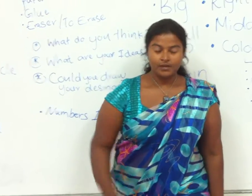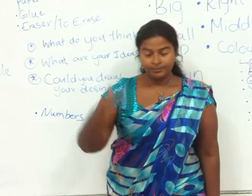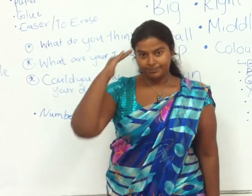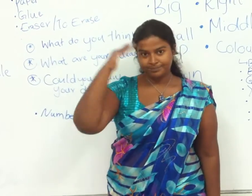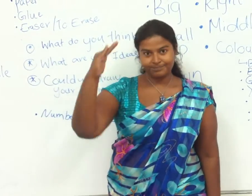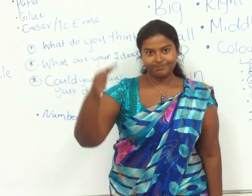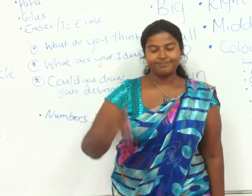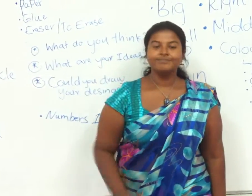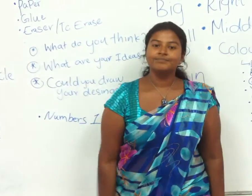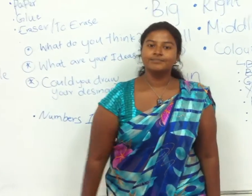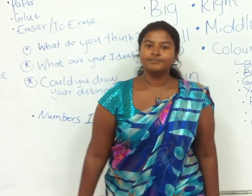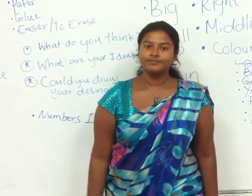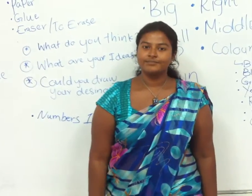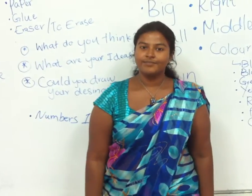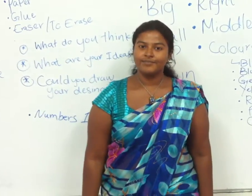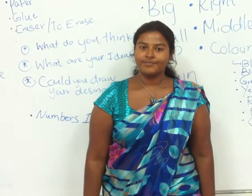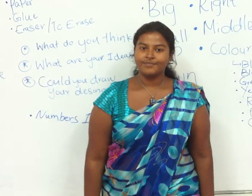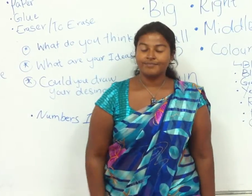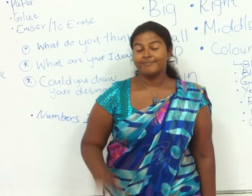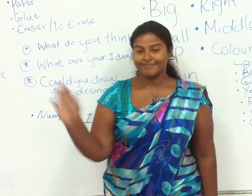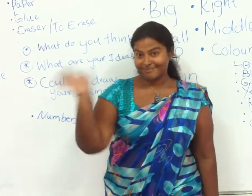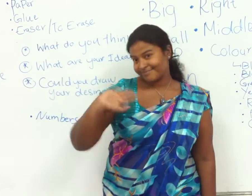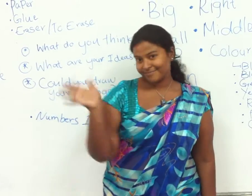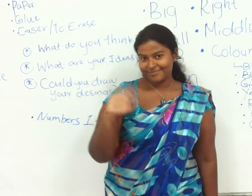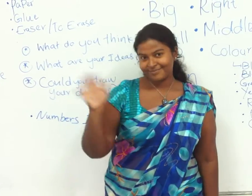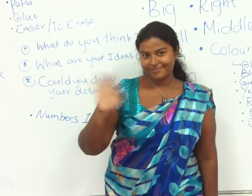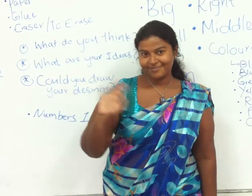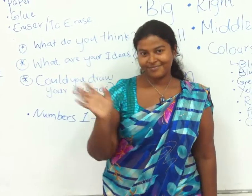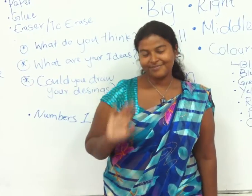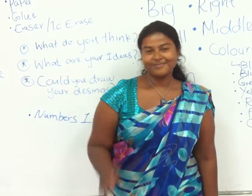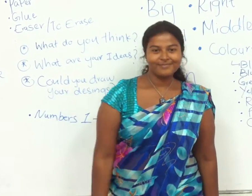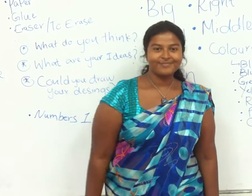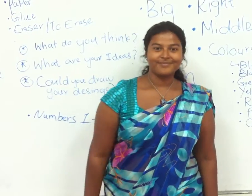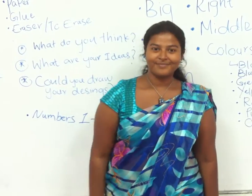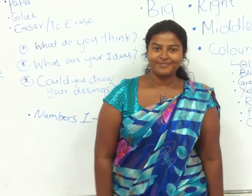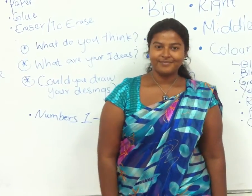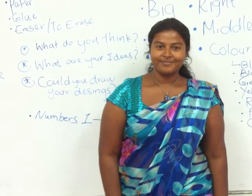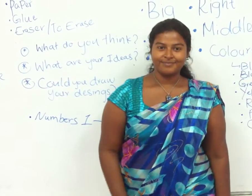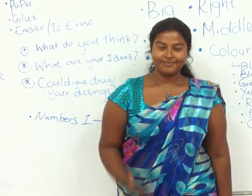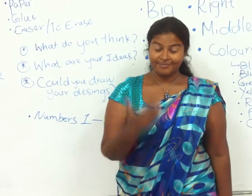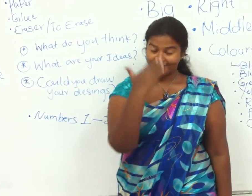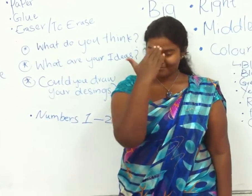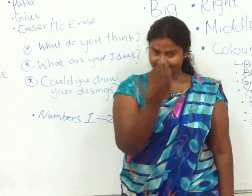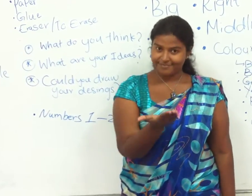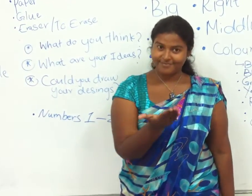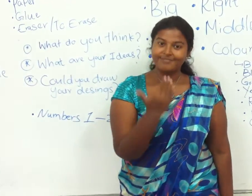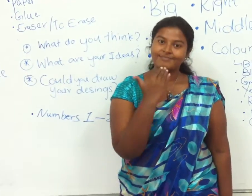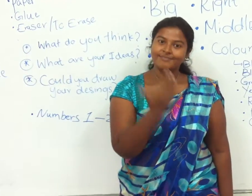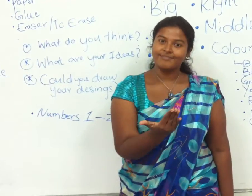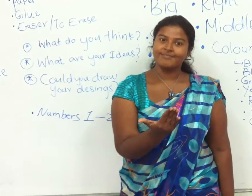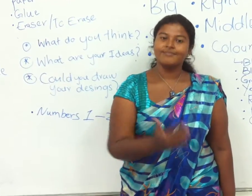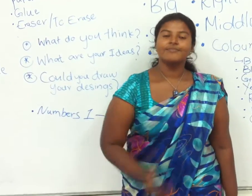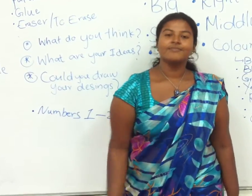Hello Bye Thank you